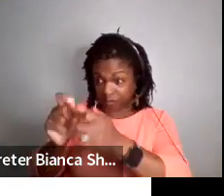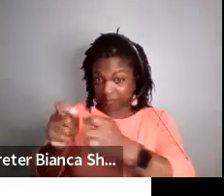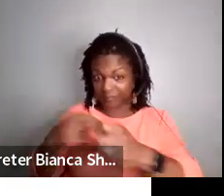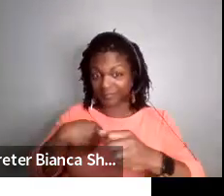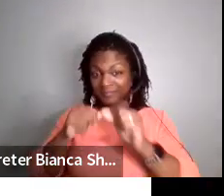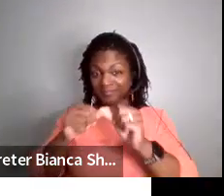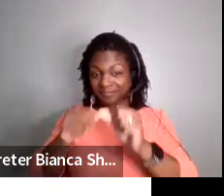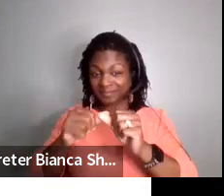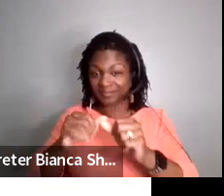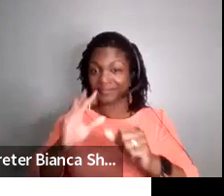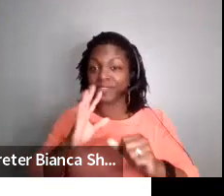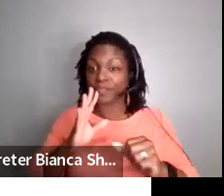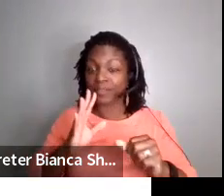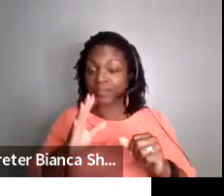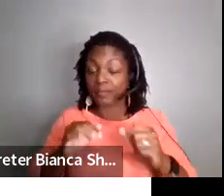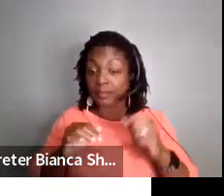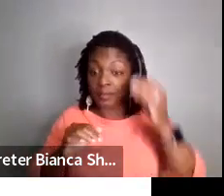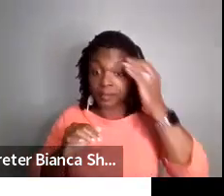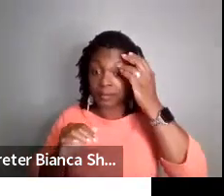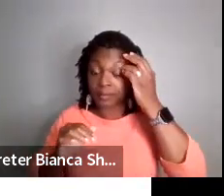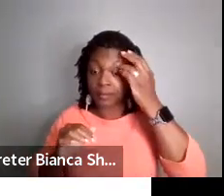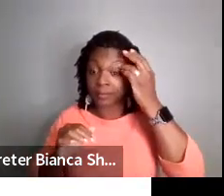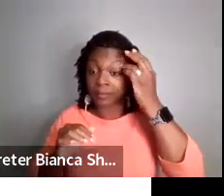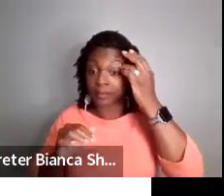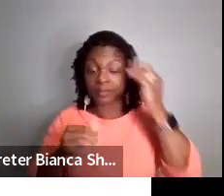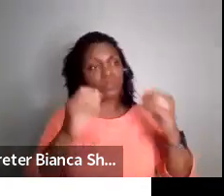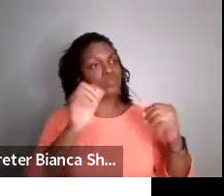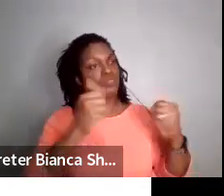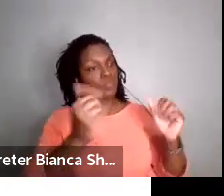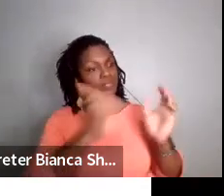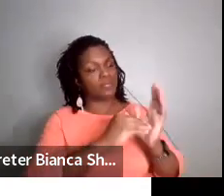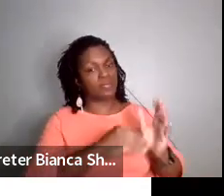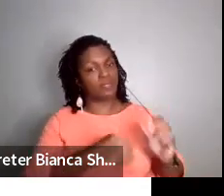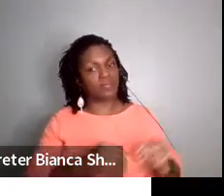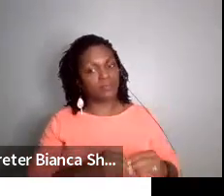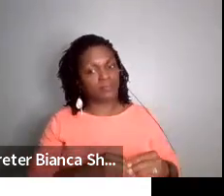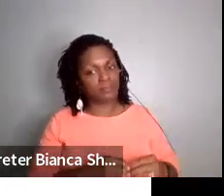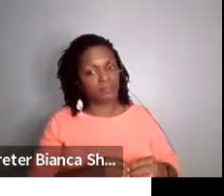So let's try this again? Yes, Okay, let's try this.